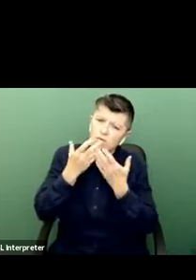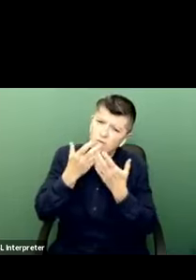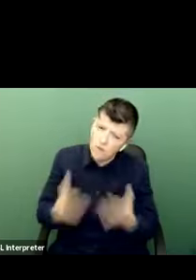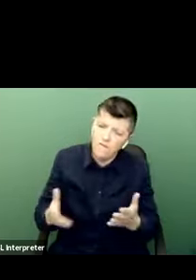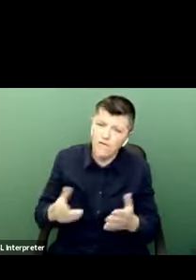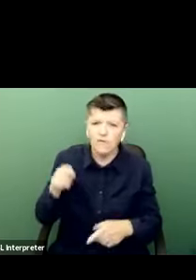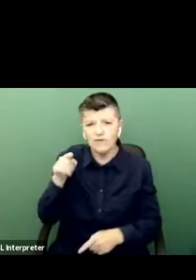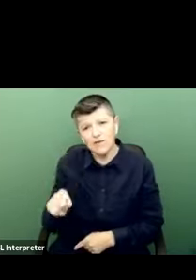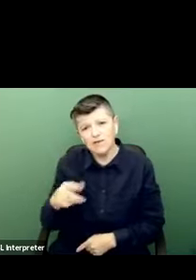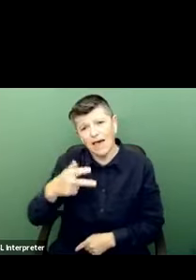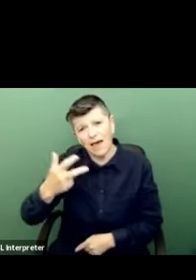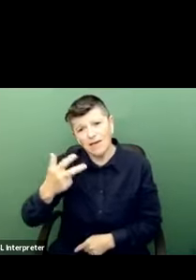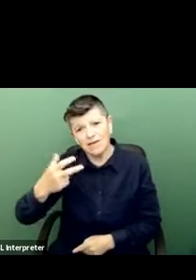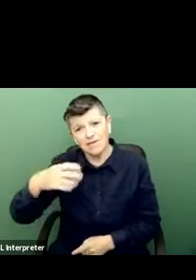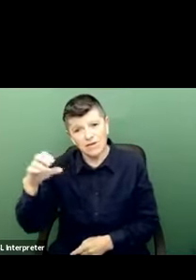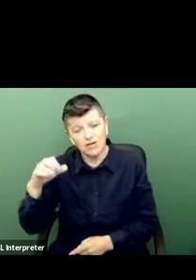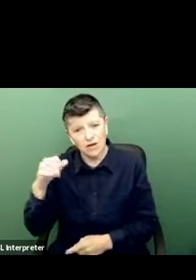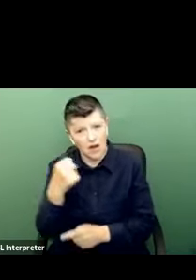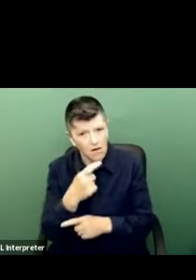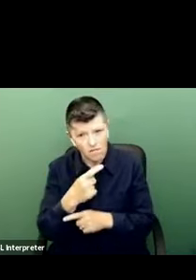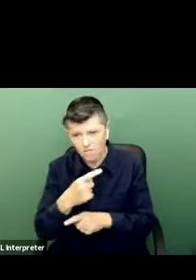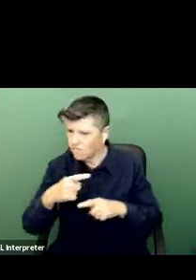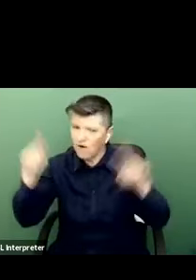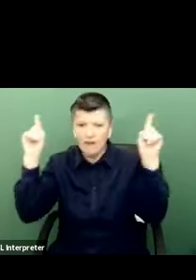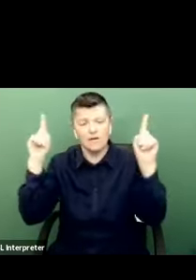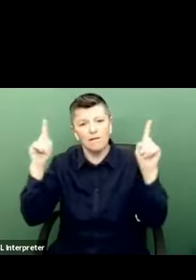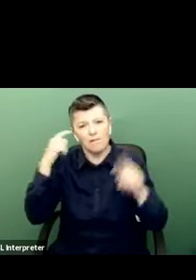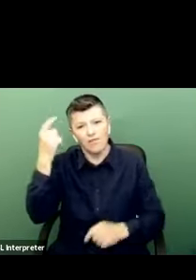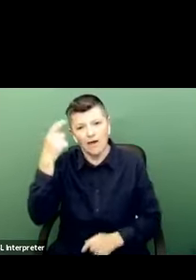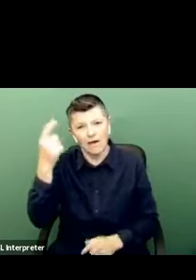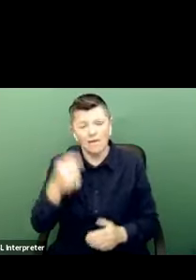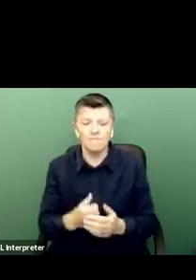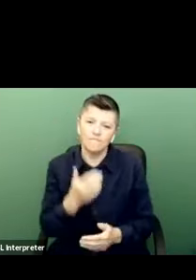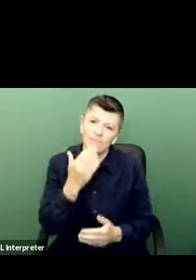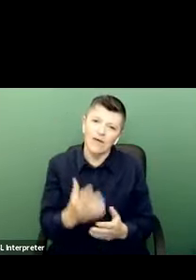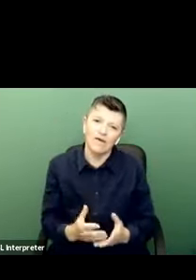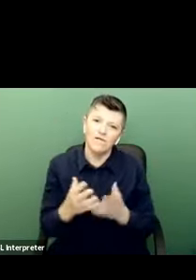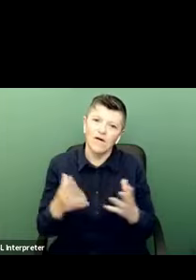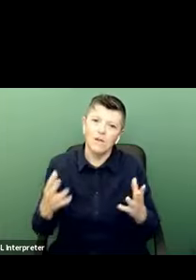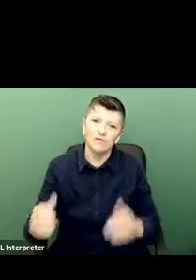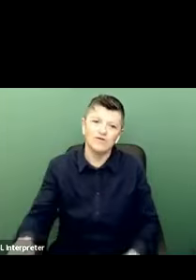and formulation and views of human rights is extremely important to